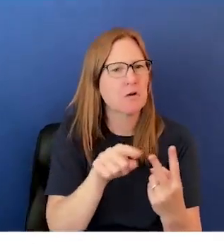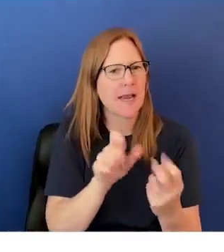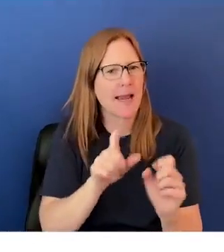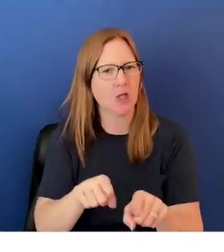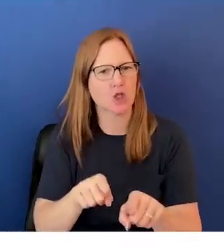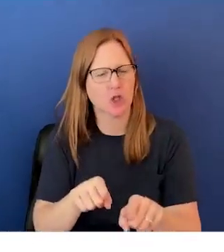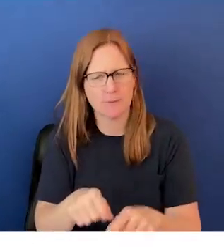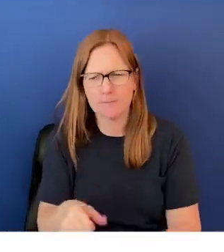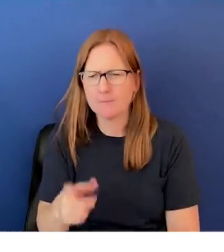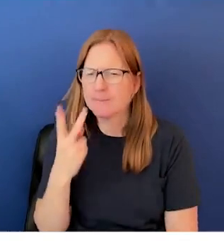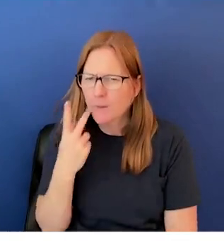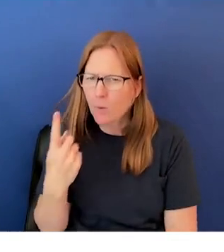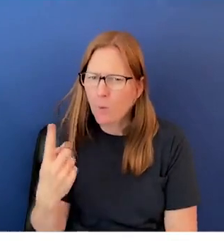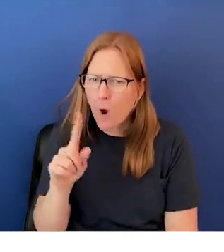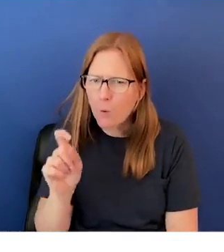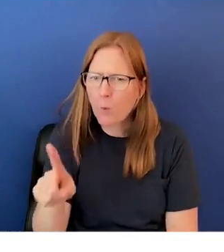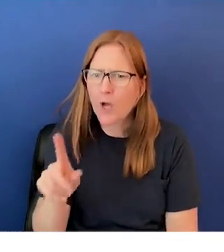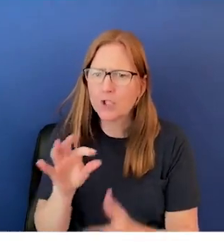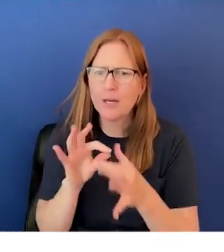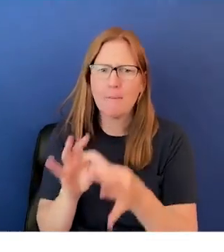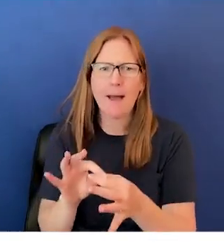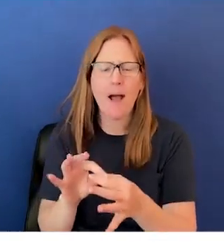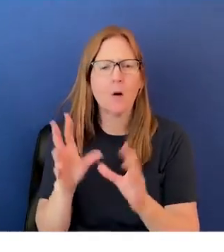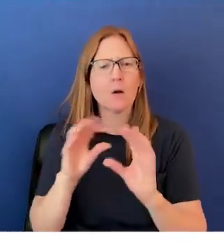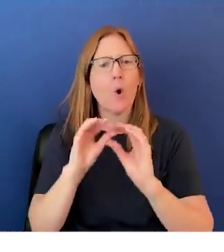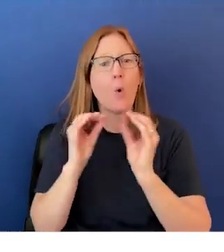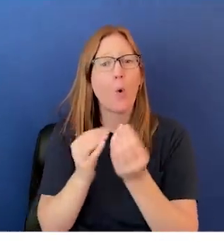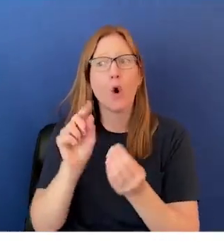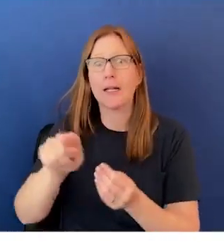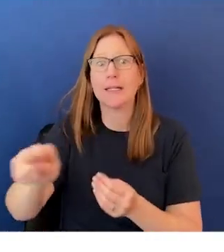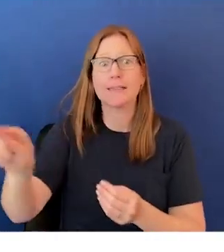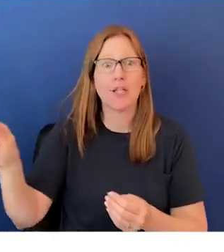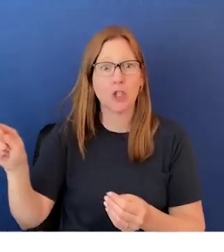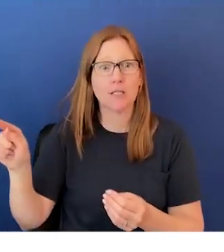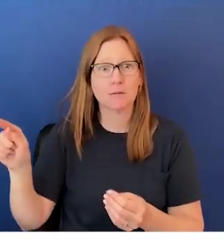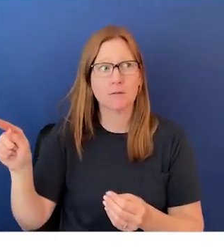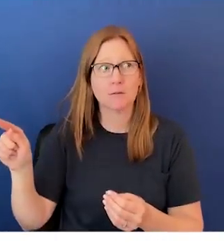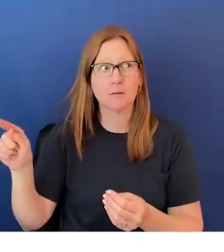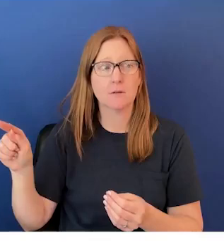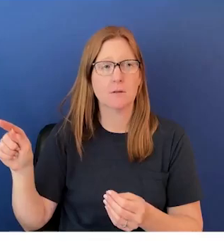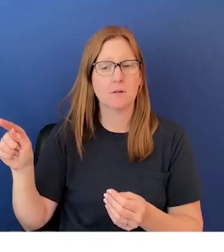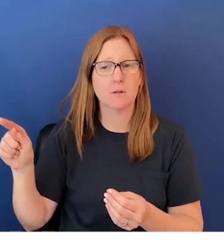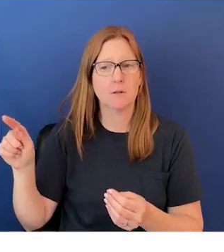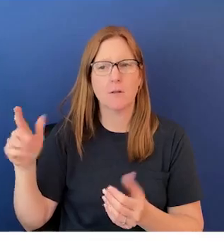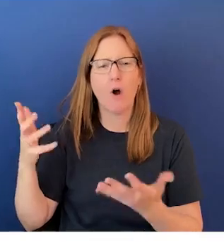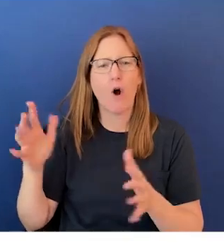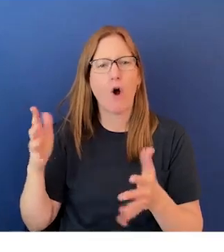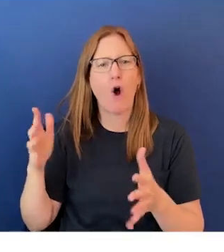question come in about organizations that are past the technology readiness level of three.